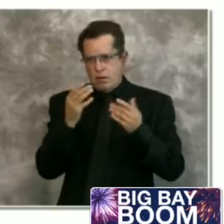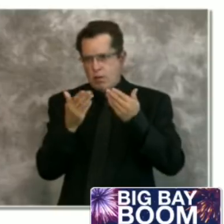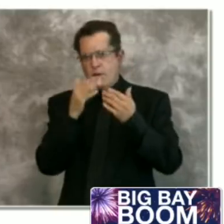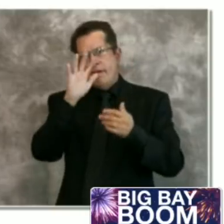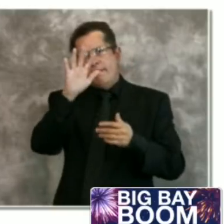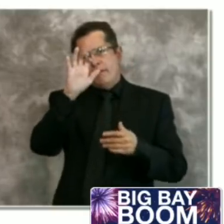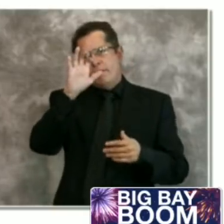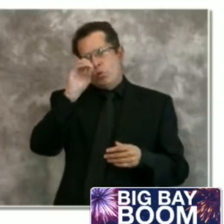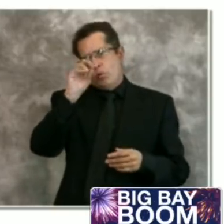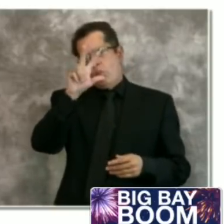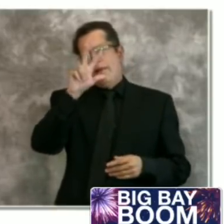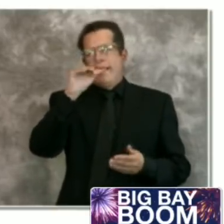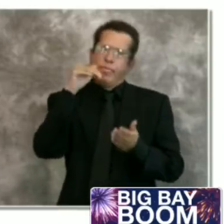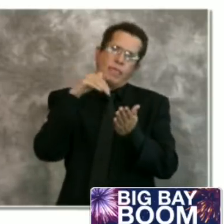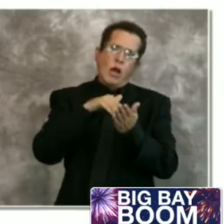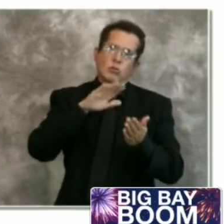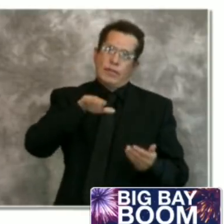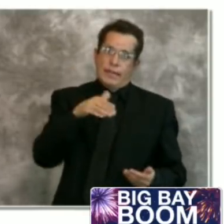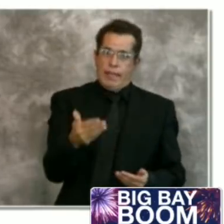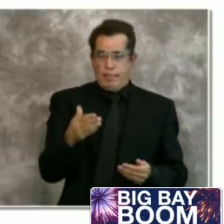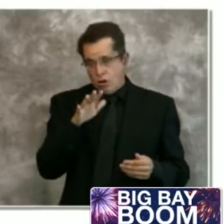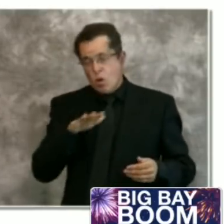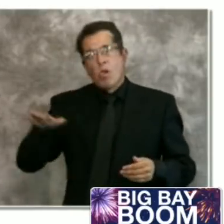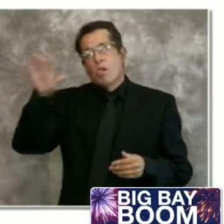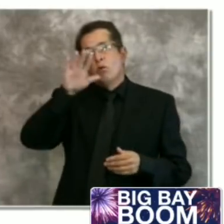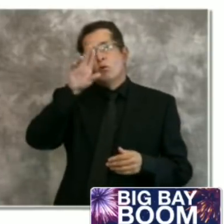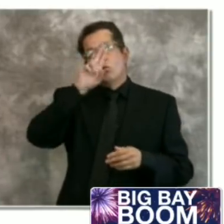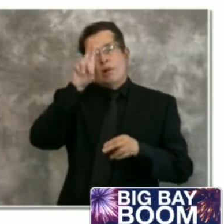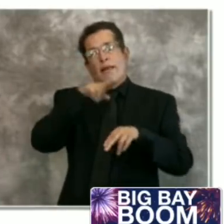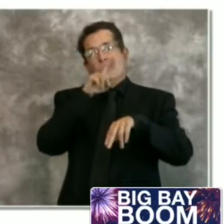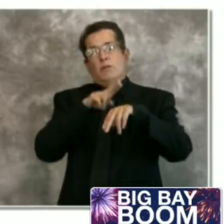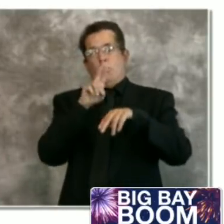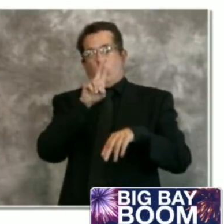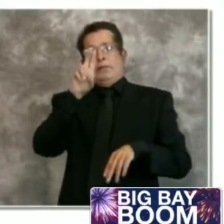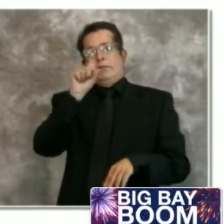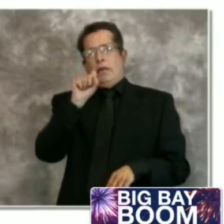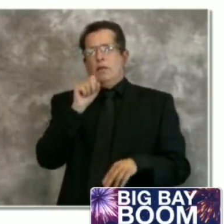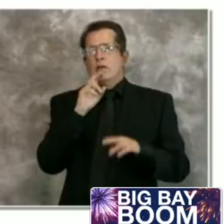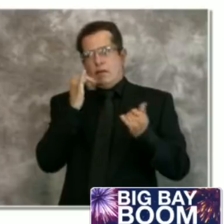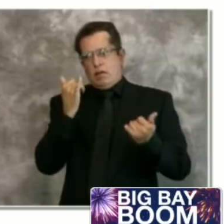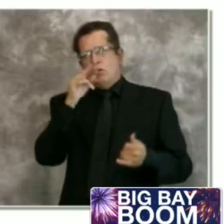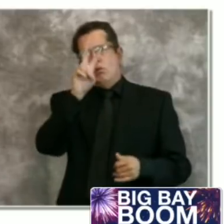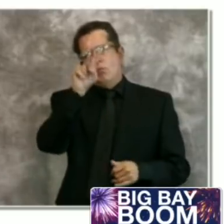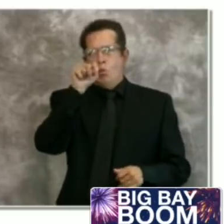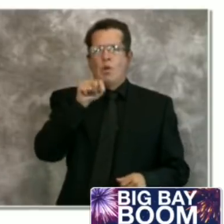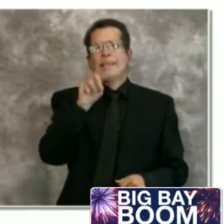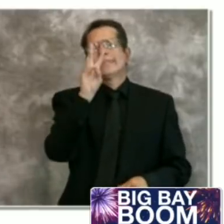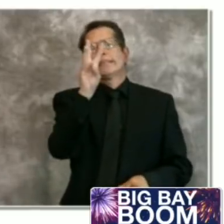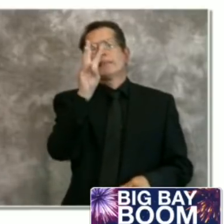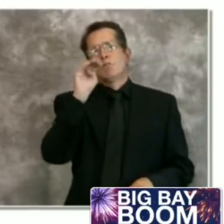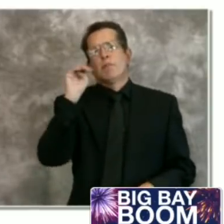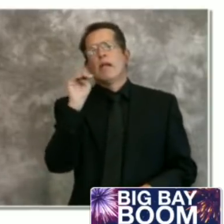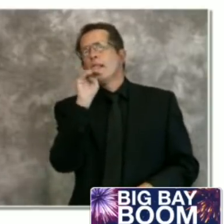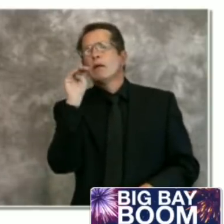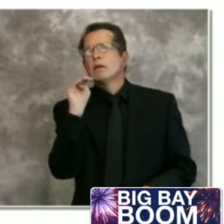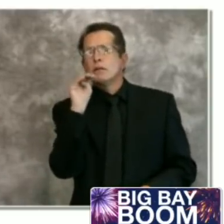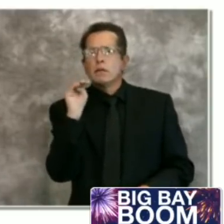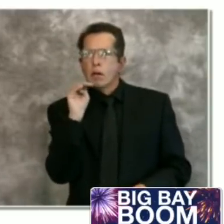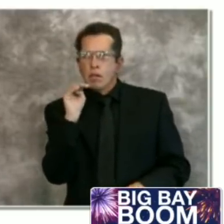DASHBOARD AND GLOBALLY THERE 10.2 MILLION POSITIVE CASES, INCLUDING ALMOST 503,000